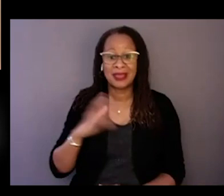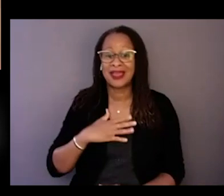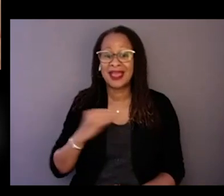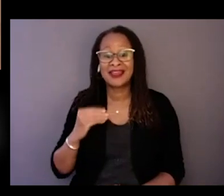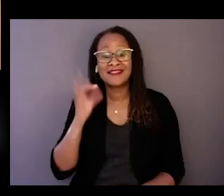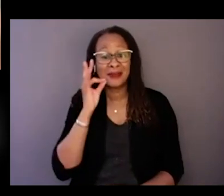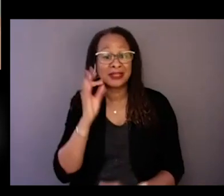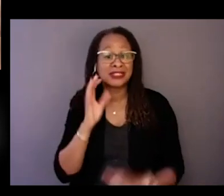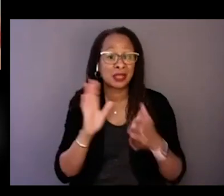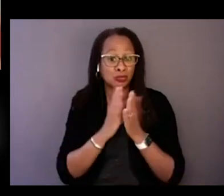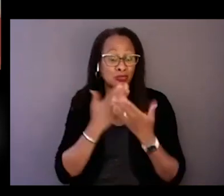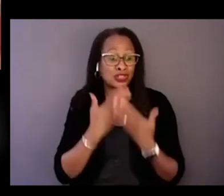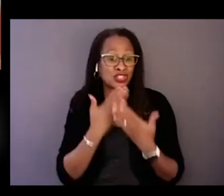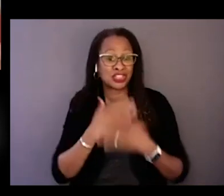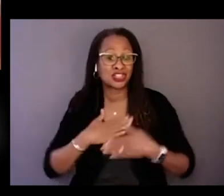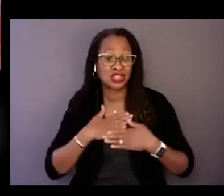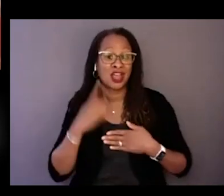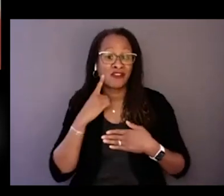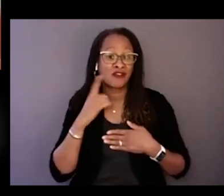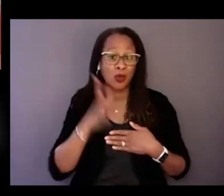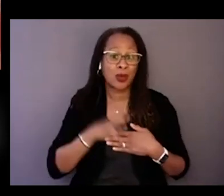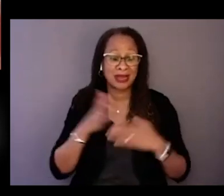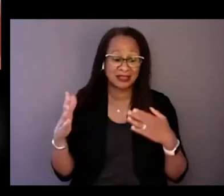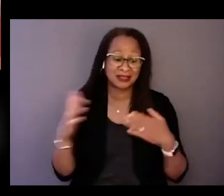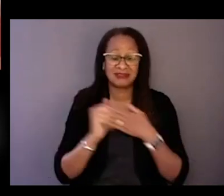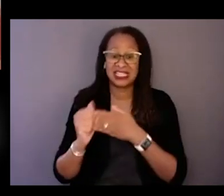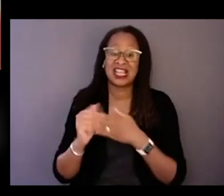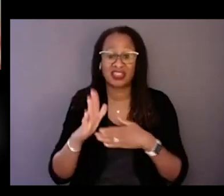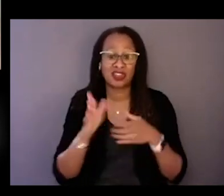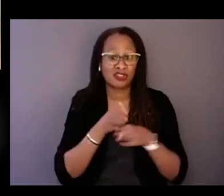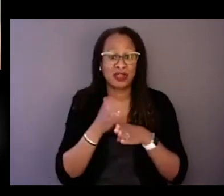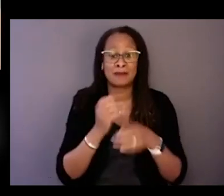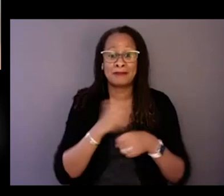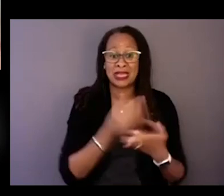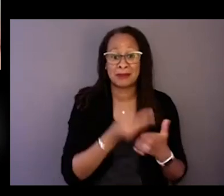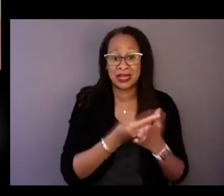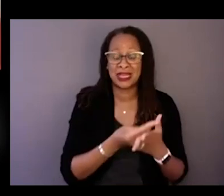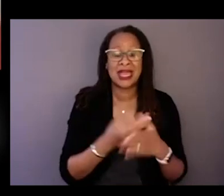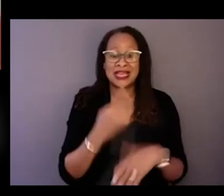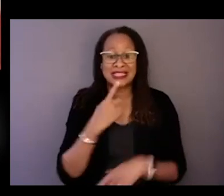at the helm of their career and making money and saying no. And I don't think she got credit for that.